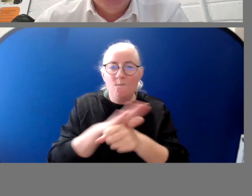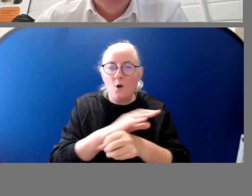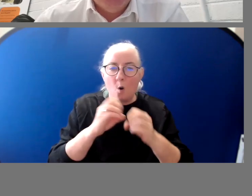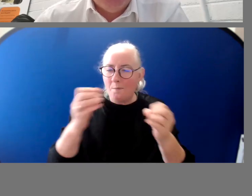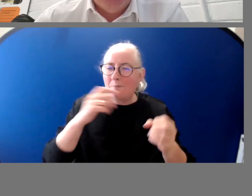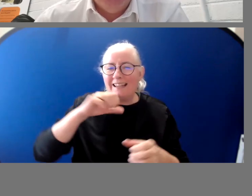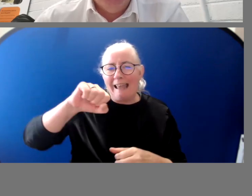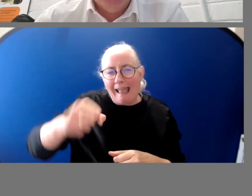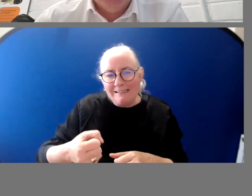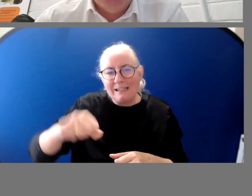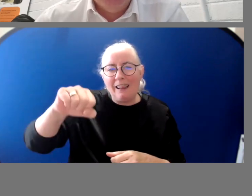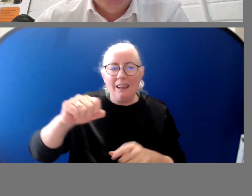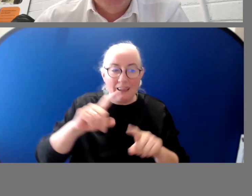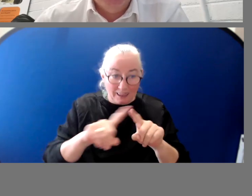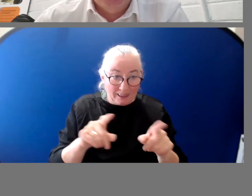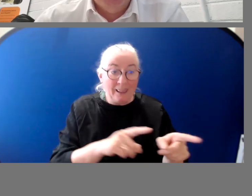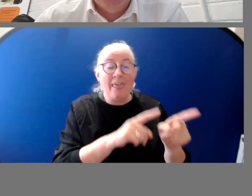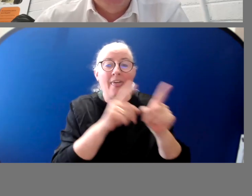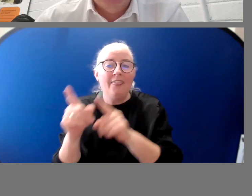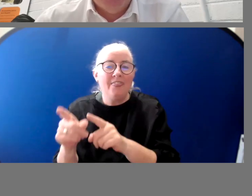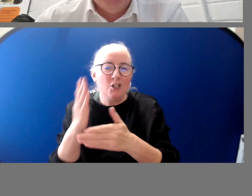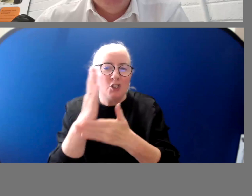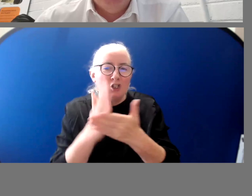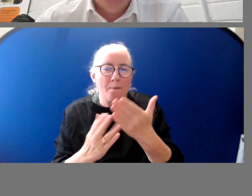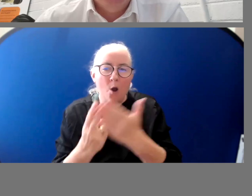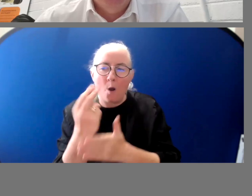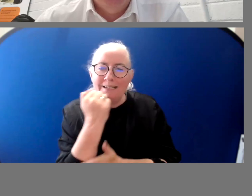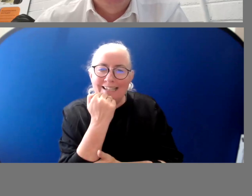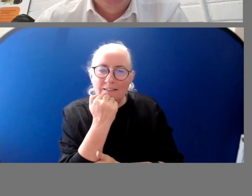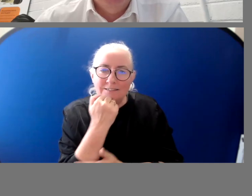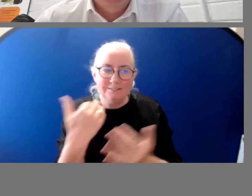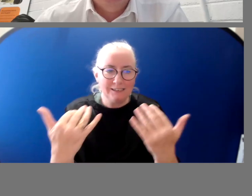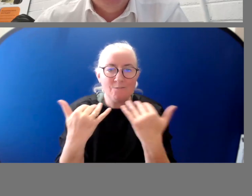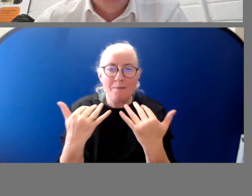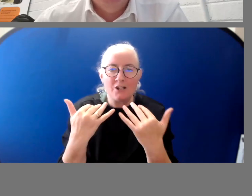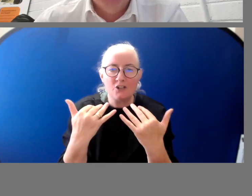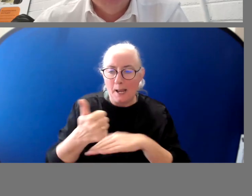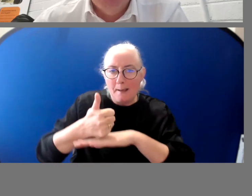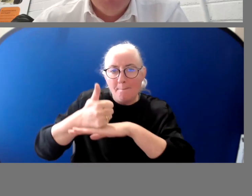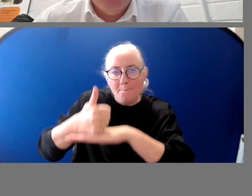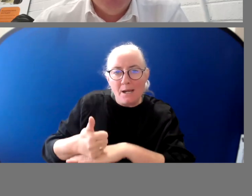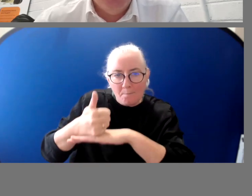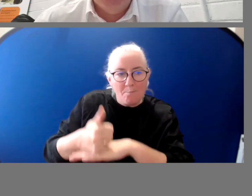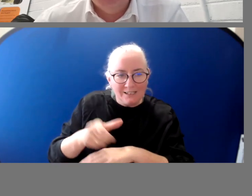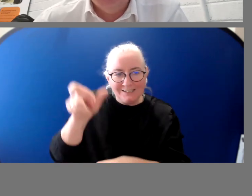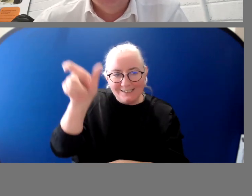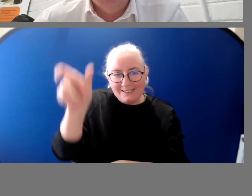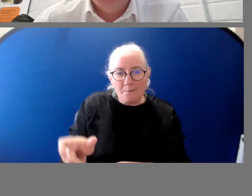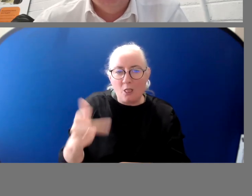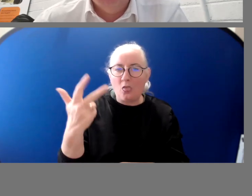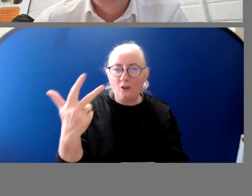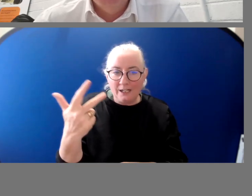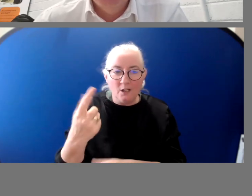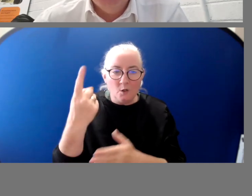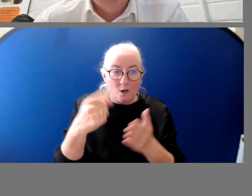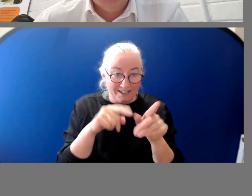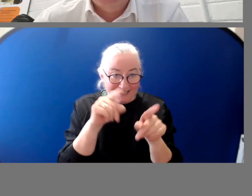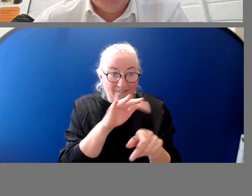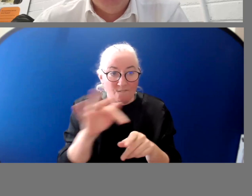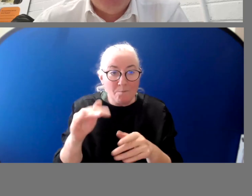on and then just some updated information in the minimum effect table of TGM 2022 also to recognize